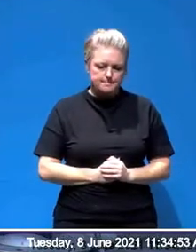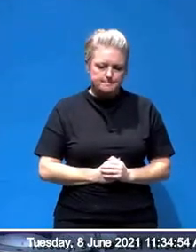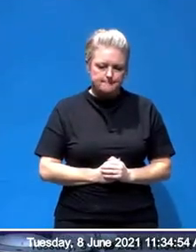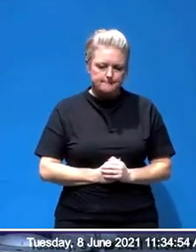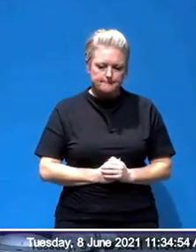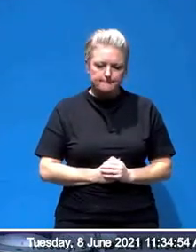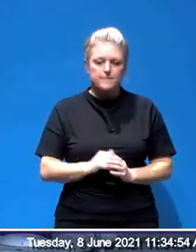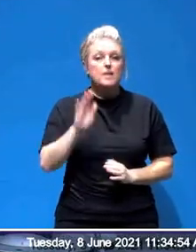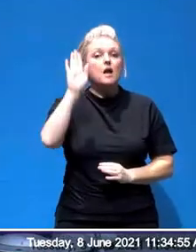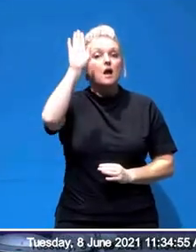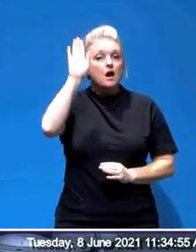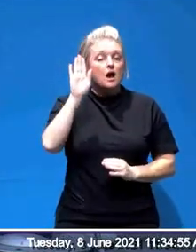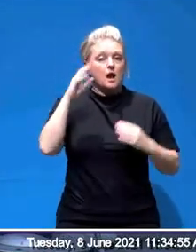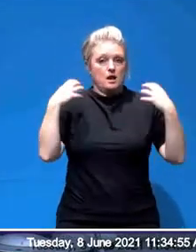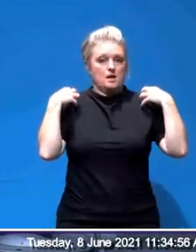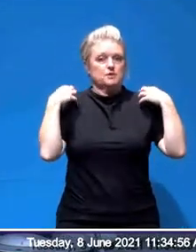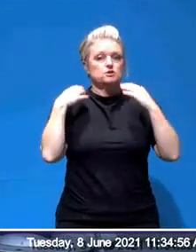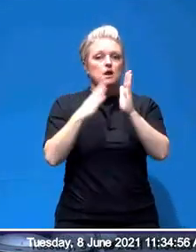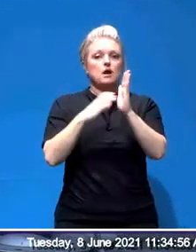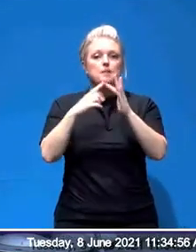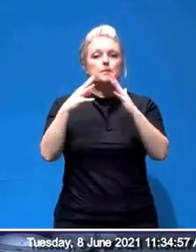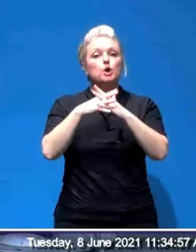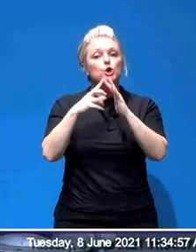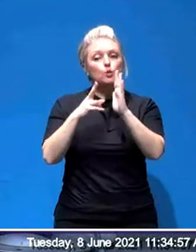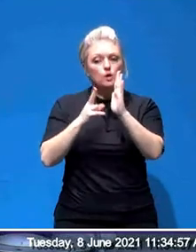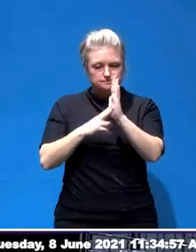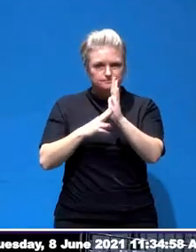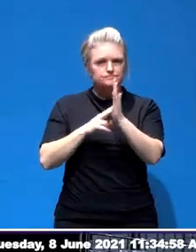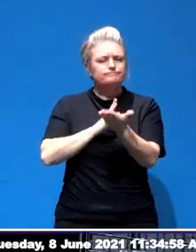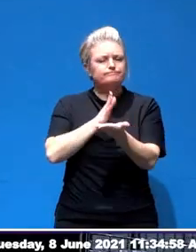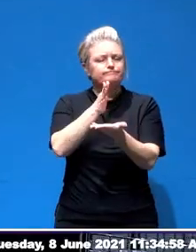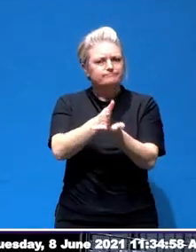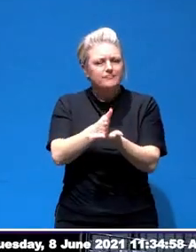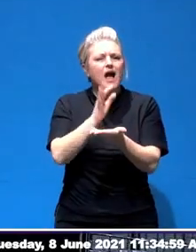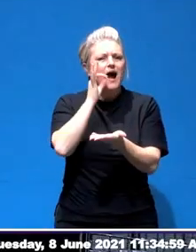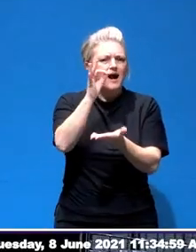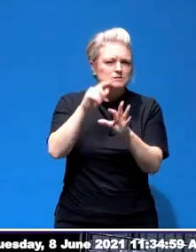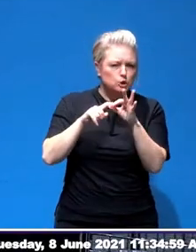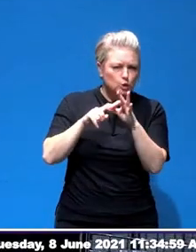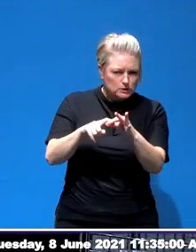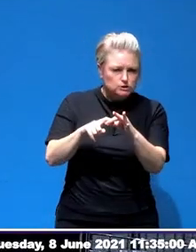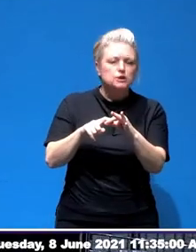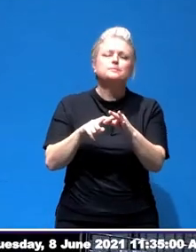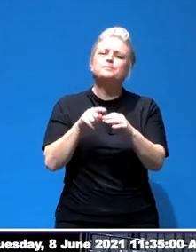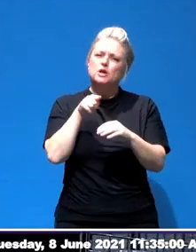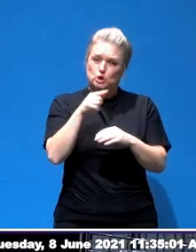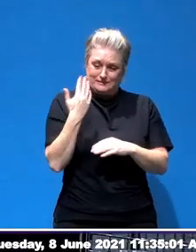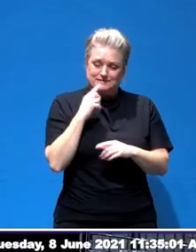COMMISSIONER McEWIN: Ms Eastman, before we go on to that, may I ask one question about the medication that you were just talking about.